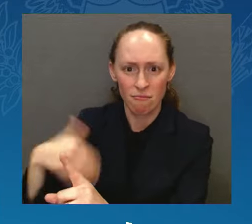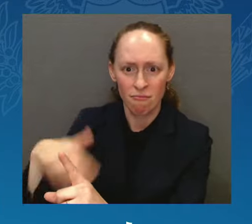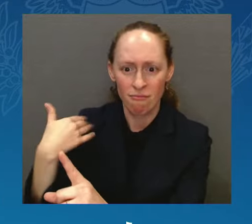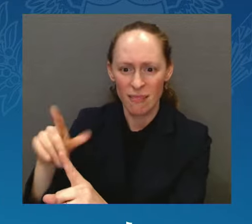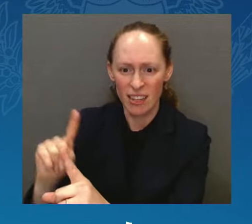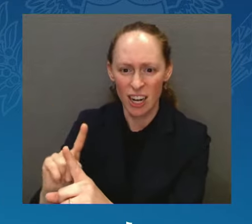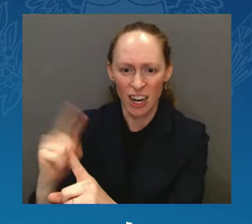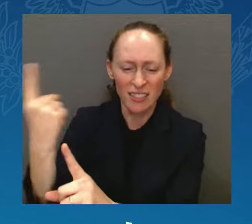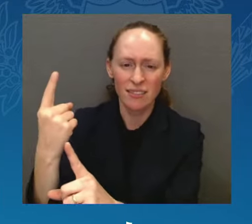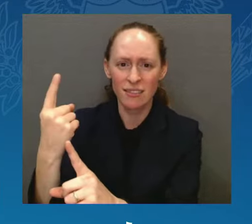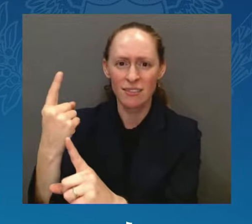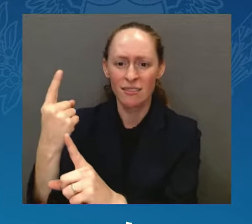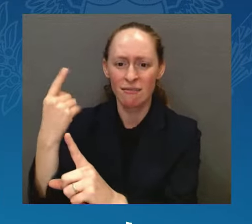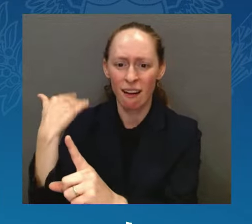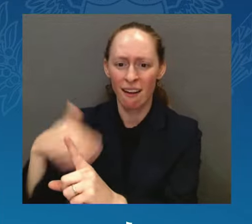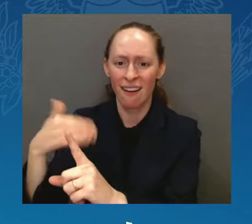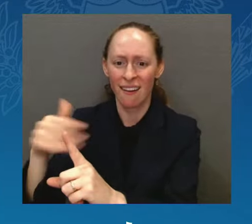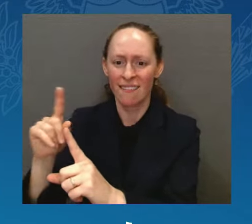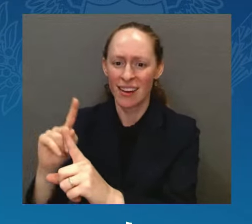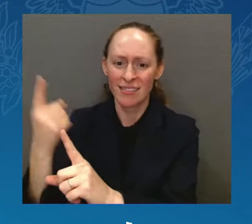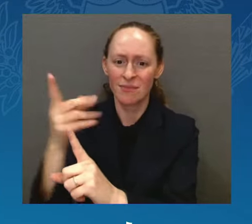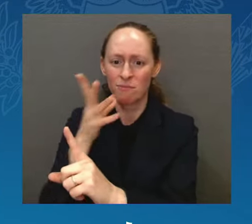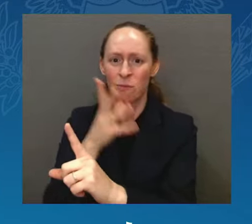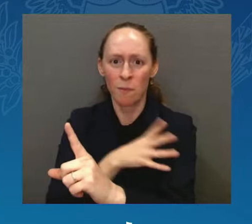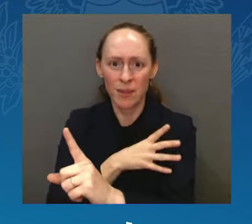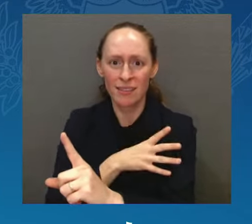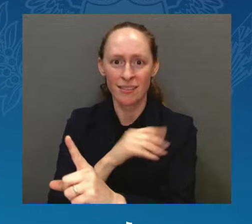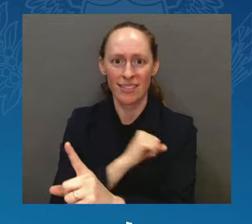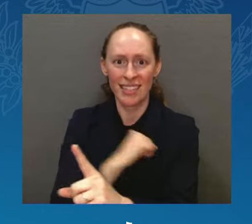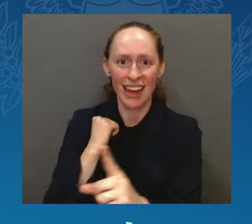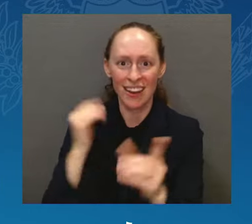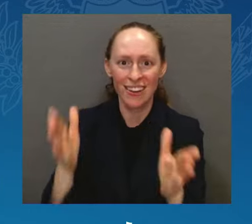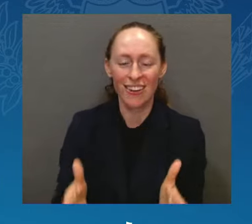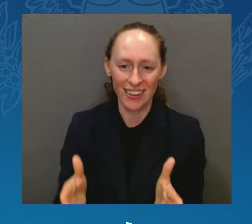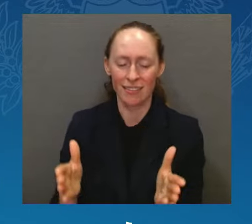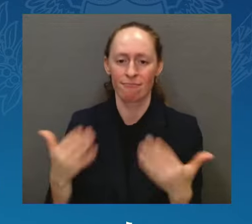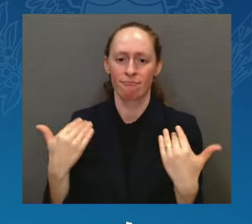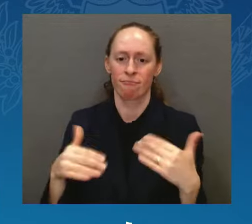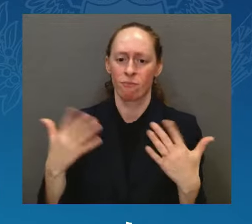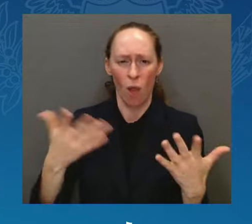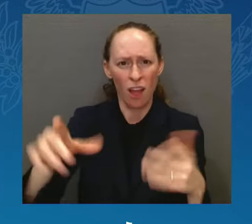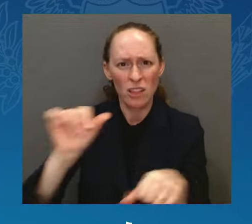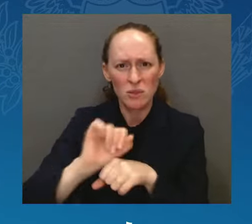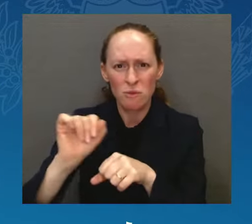who work every day to make sure the voices and the experience of millions of Latinos